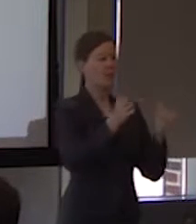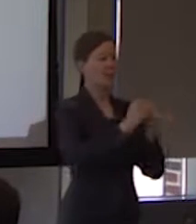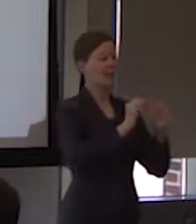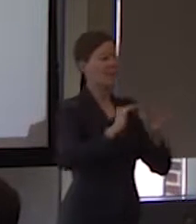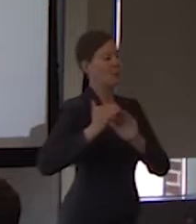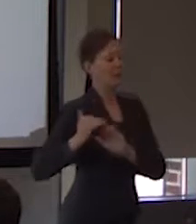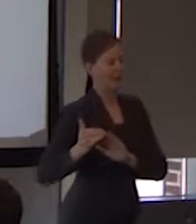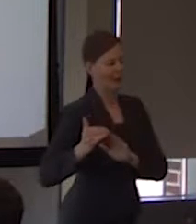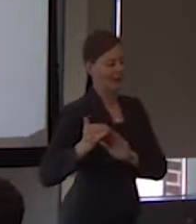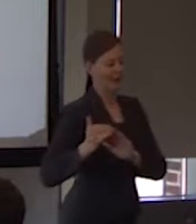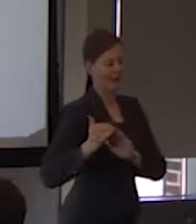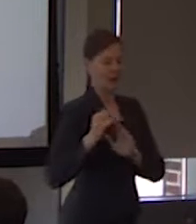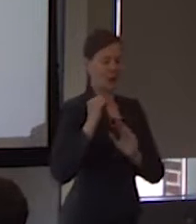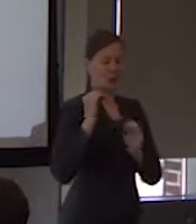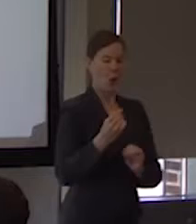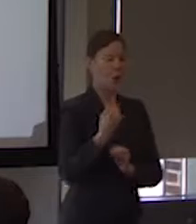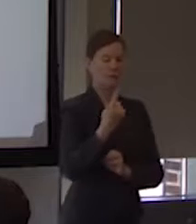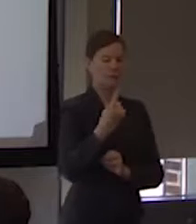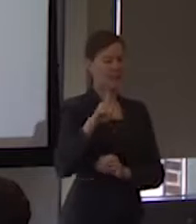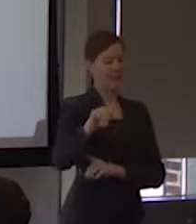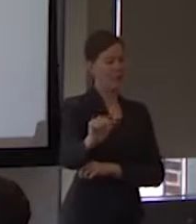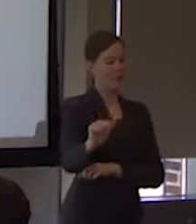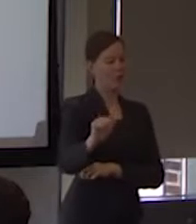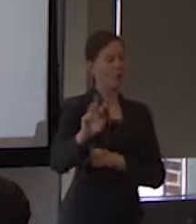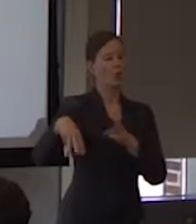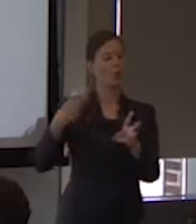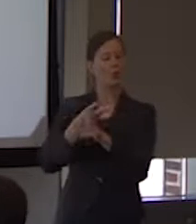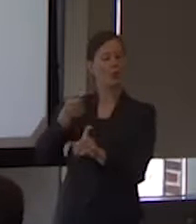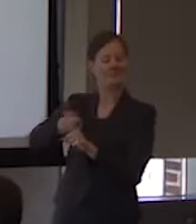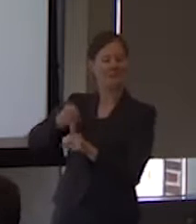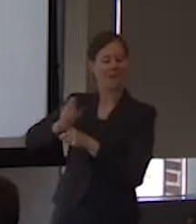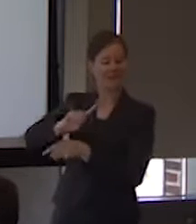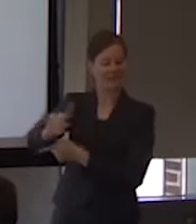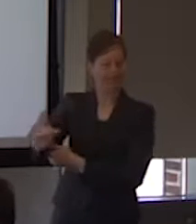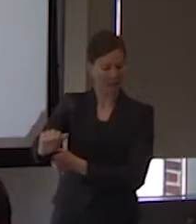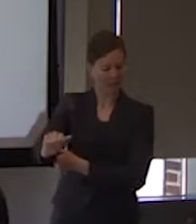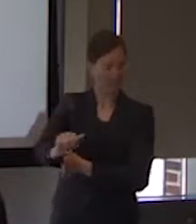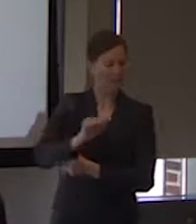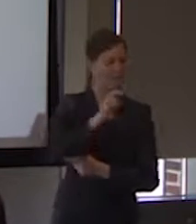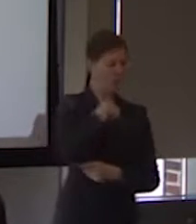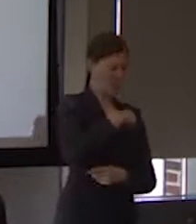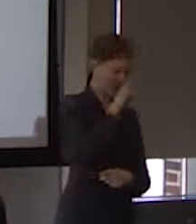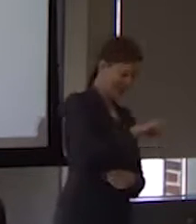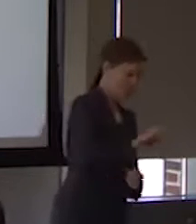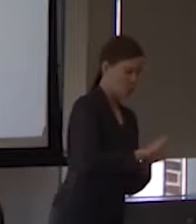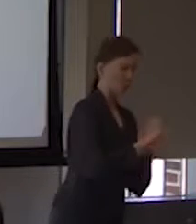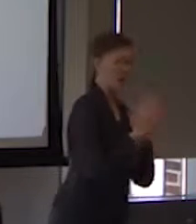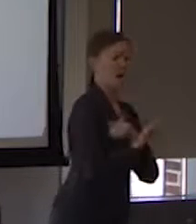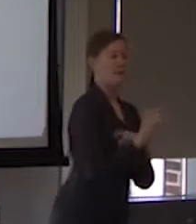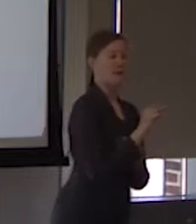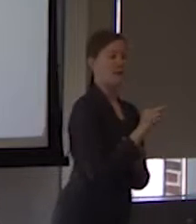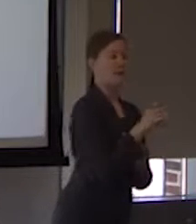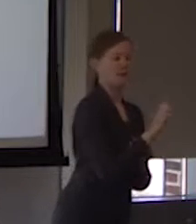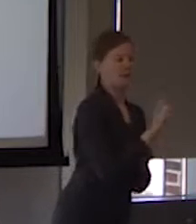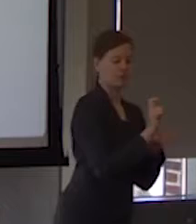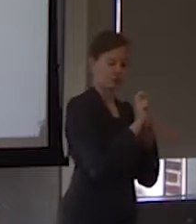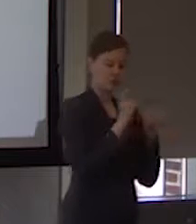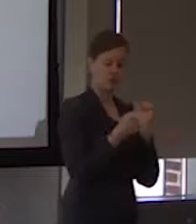Because no one is truly disabled. The world is. We just need to become enabled. Change is a ripple, not a tsunami.